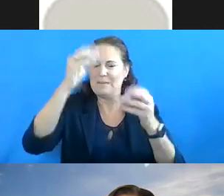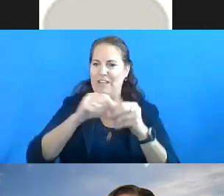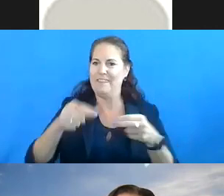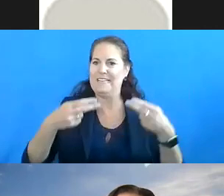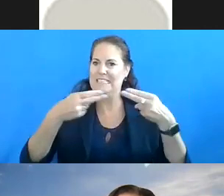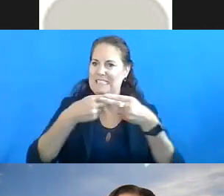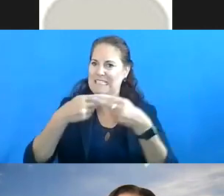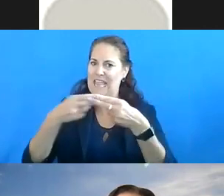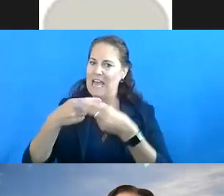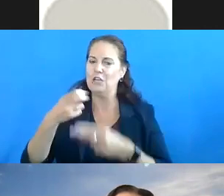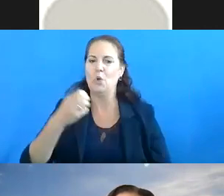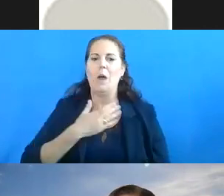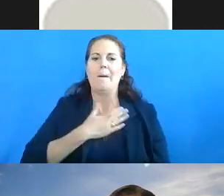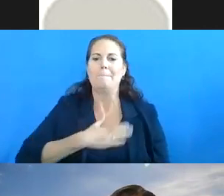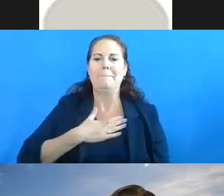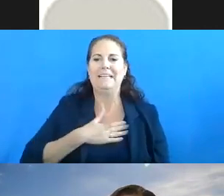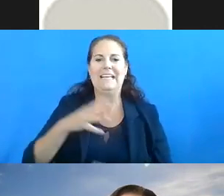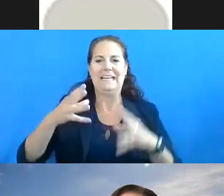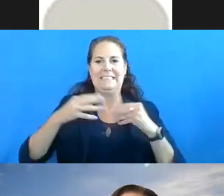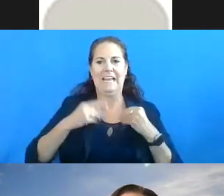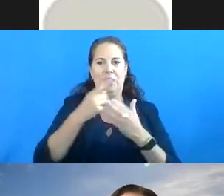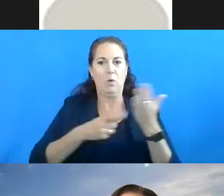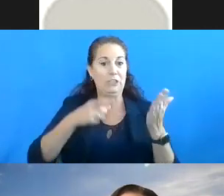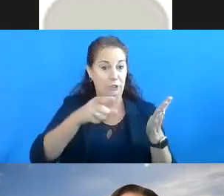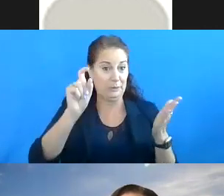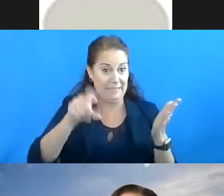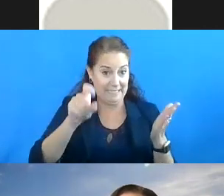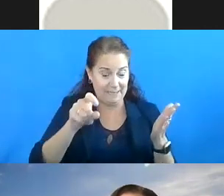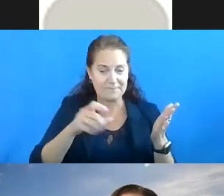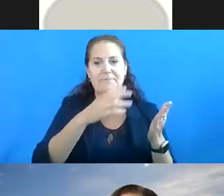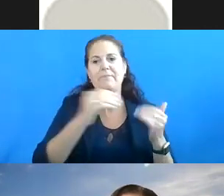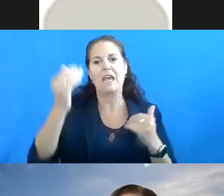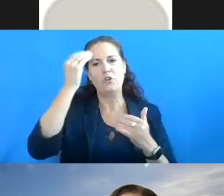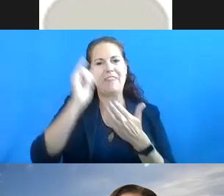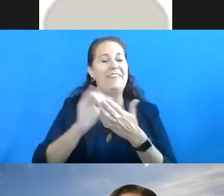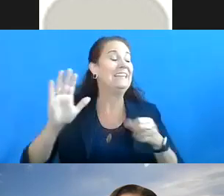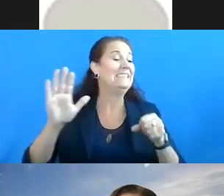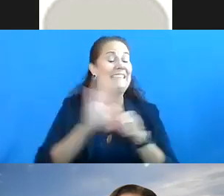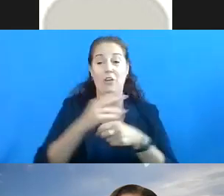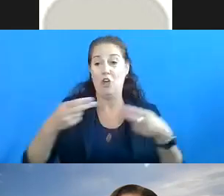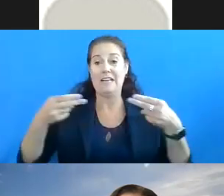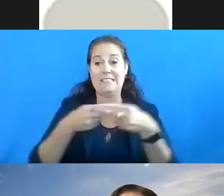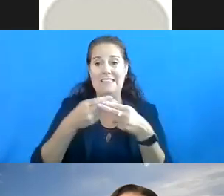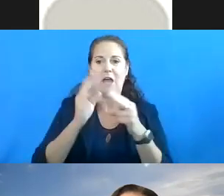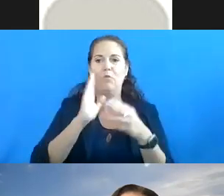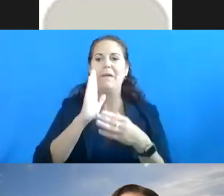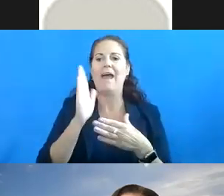so please take what you need, and know that the entire slide deck available to you in Slack,